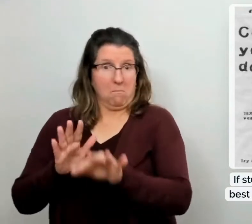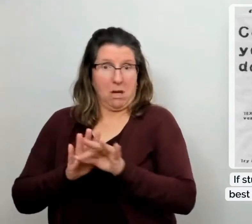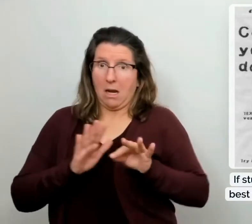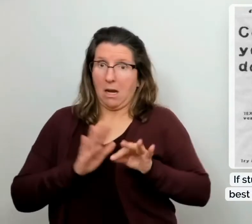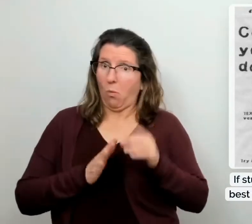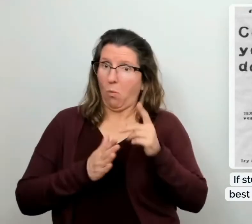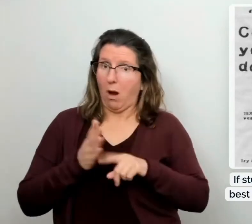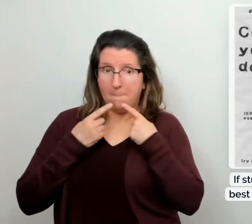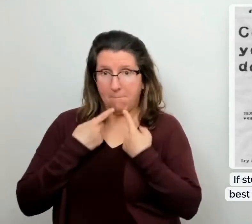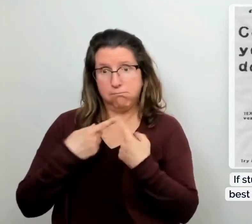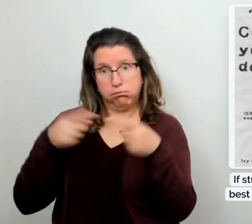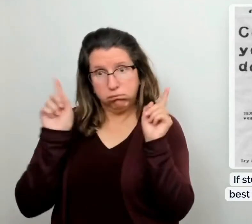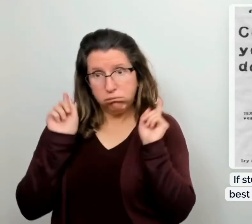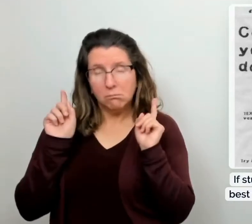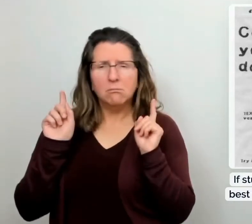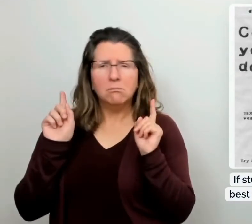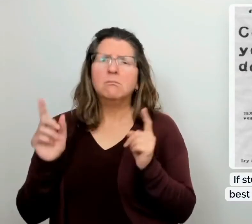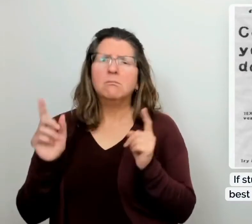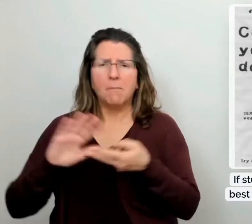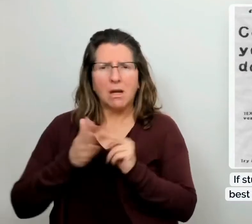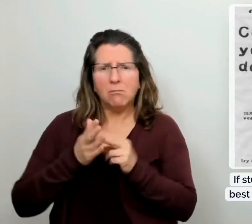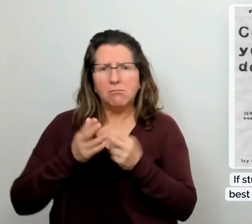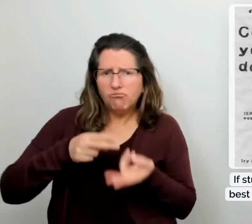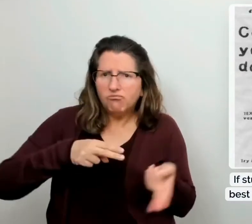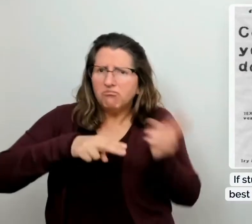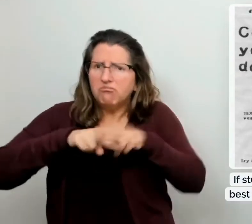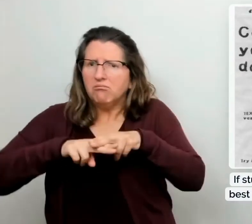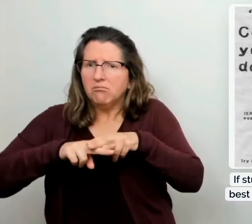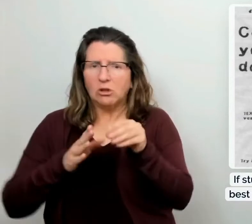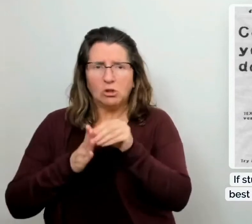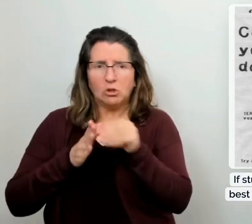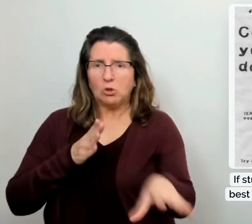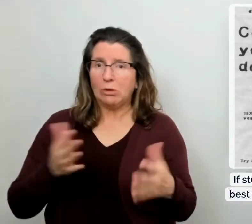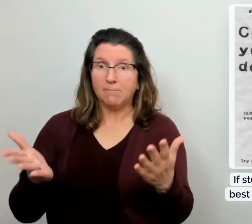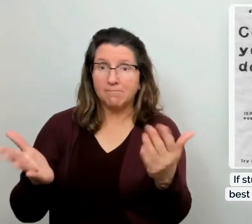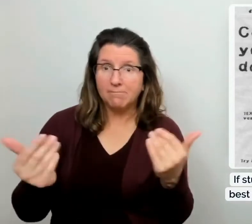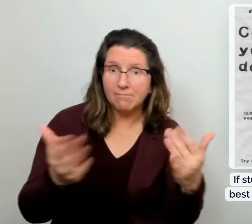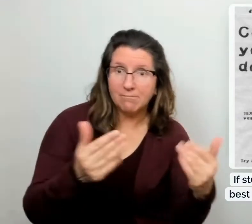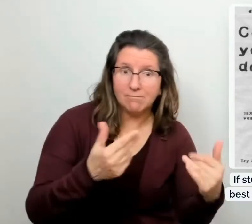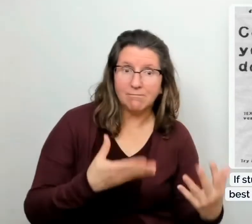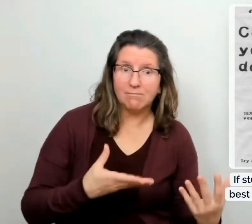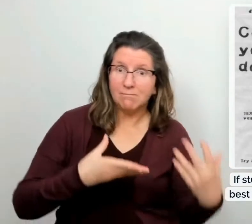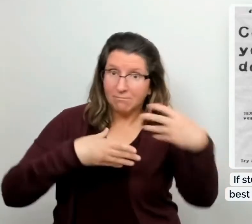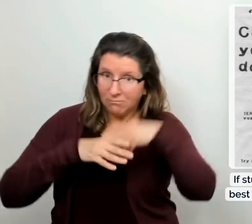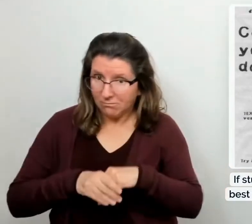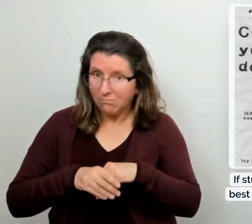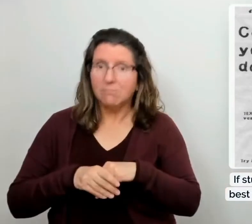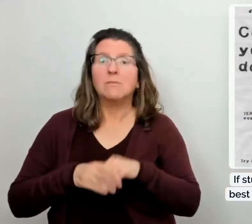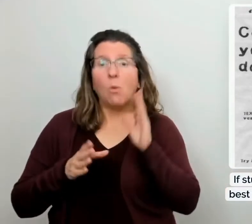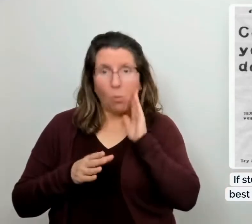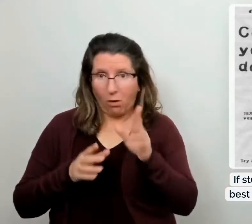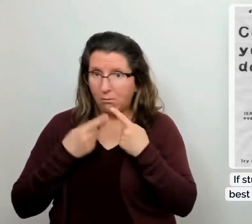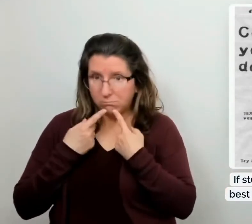If students can choose what works best for them, student engagement and success are increased.